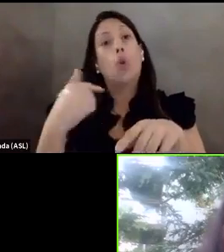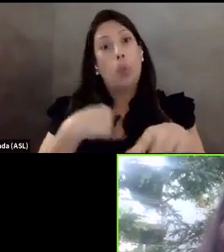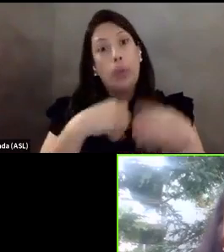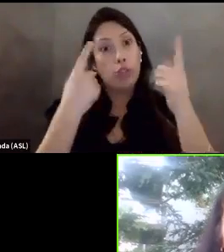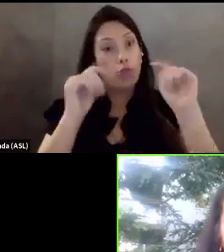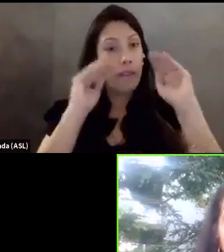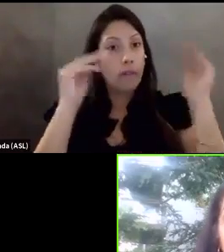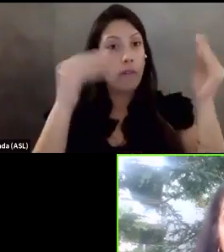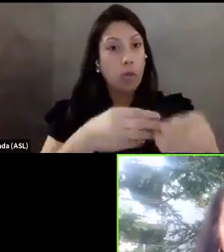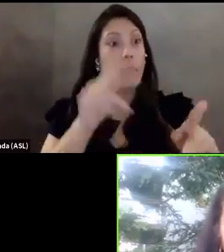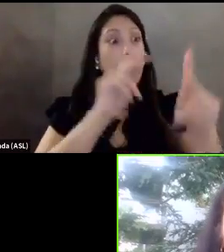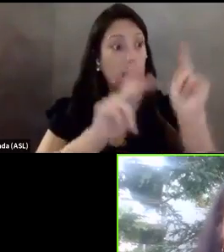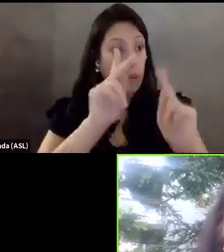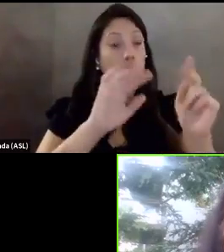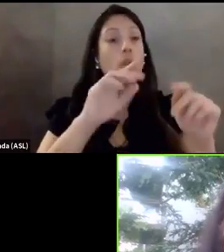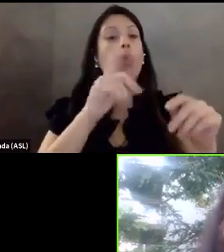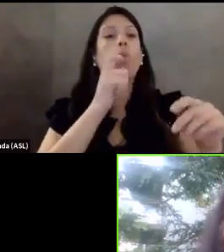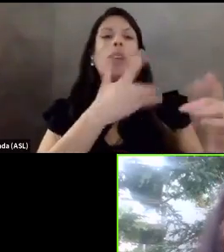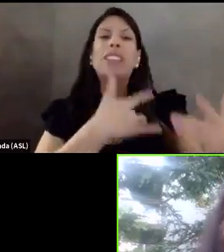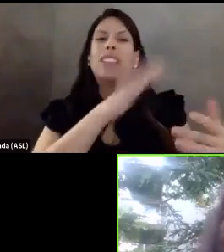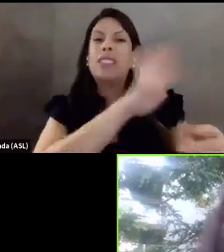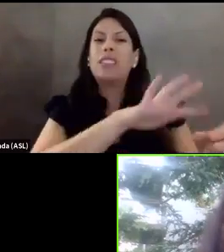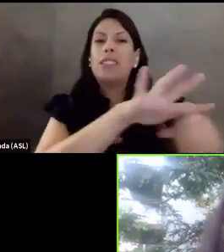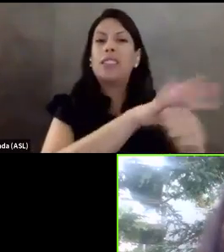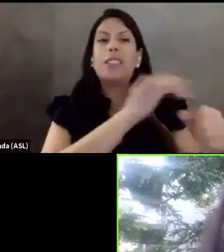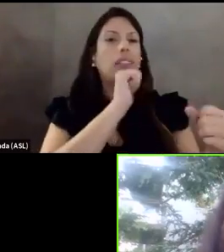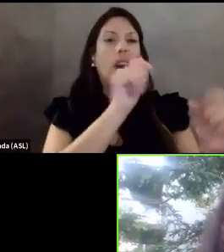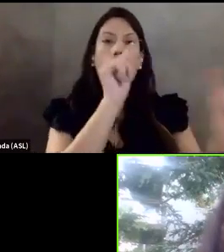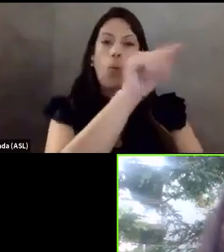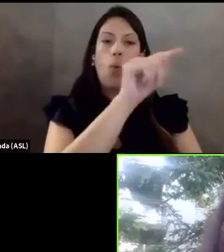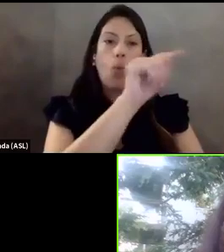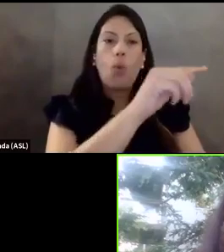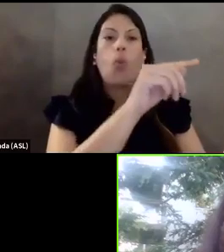So we're offering more testing where the testing is needed and encouraging the